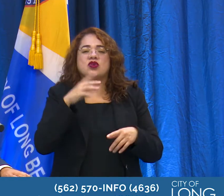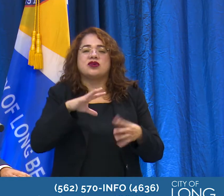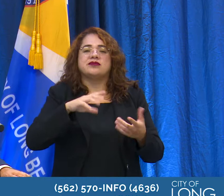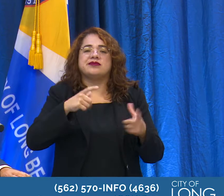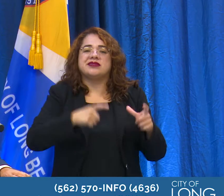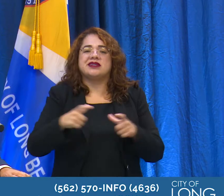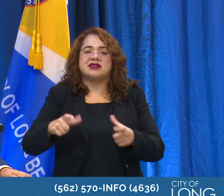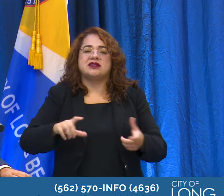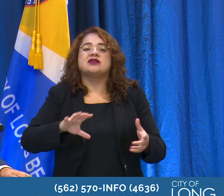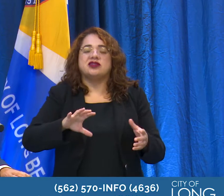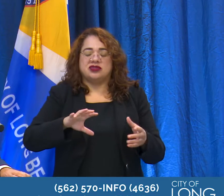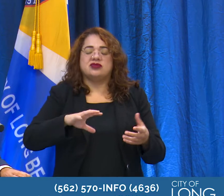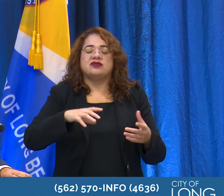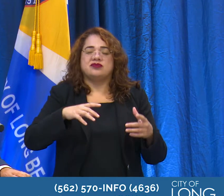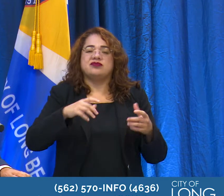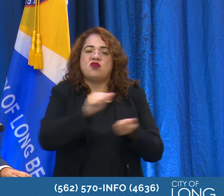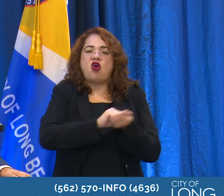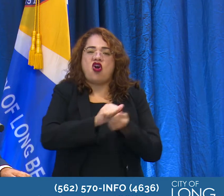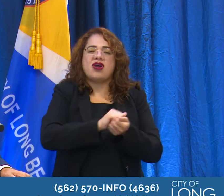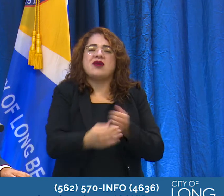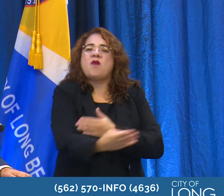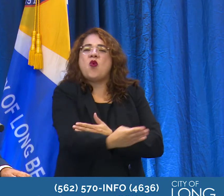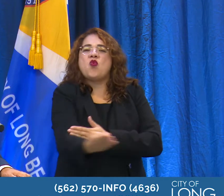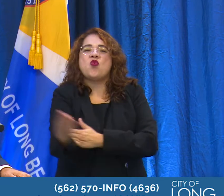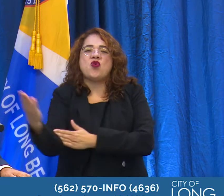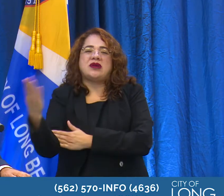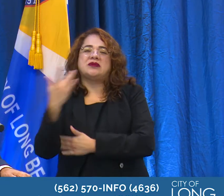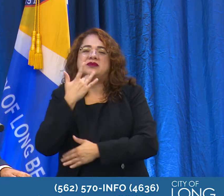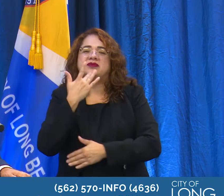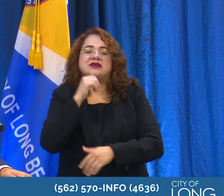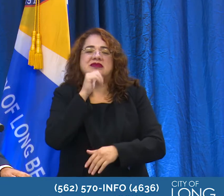the critical times when the State is currently seeing a huge